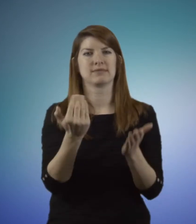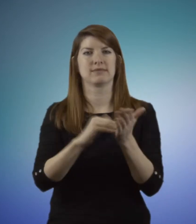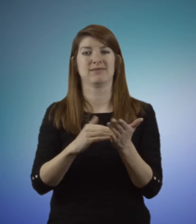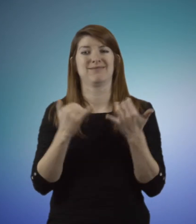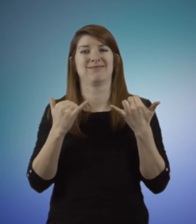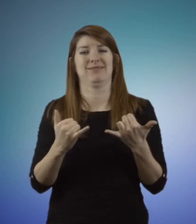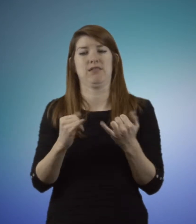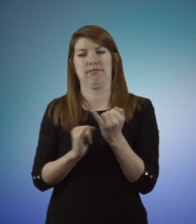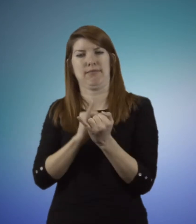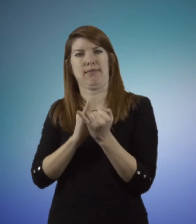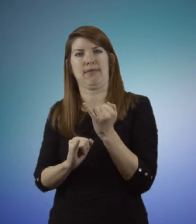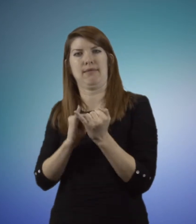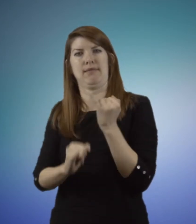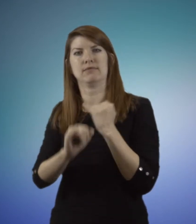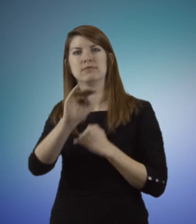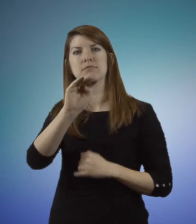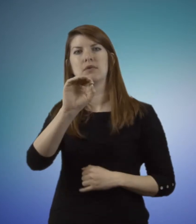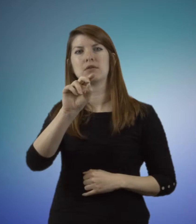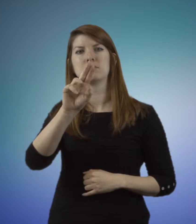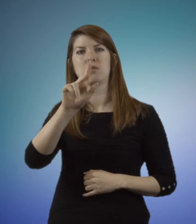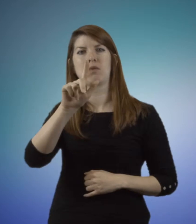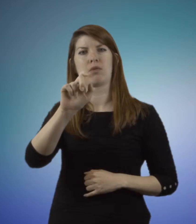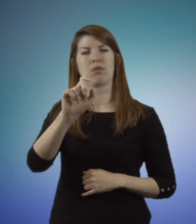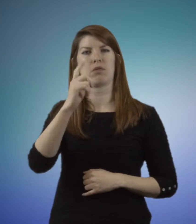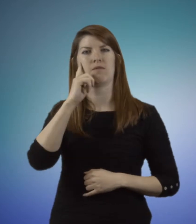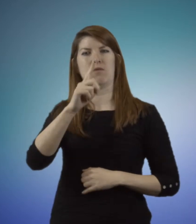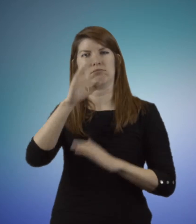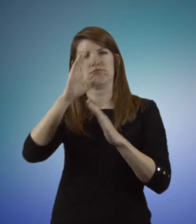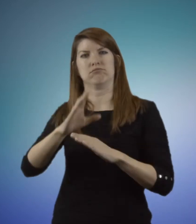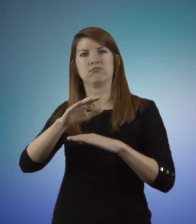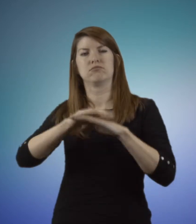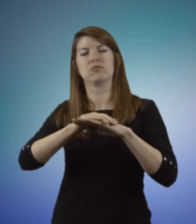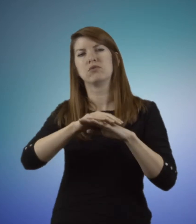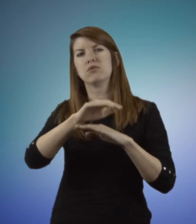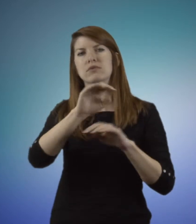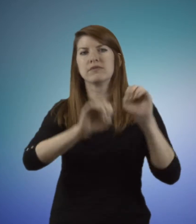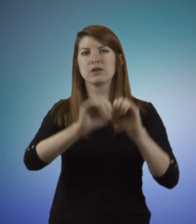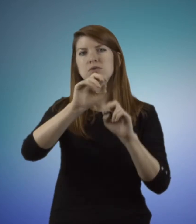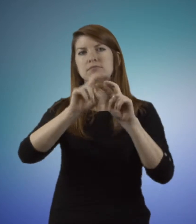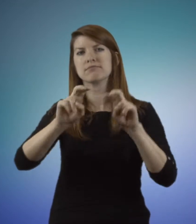And this is the last module in our series of assessment and evaluation for deaf and hard